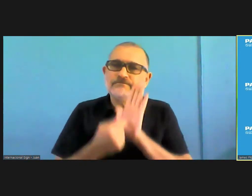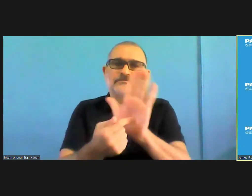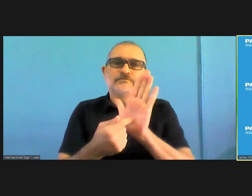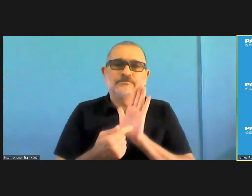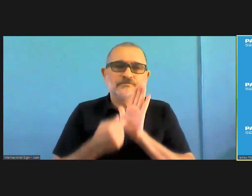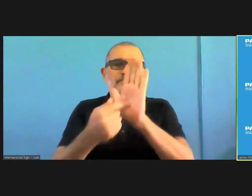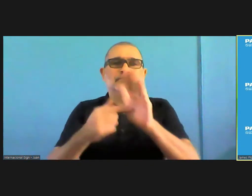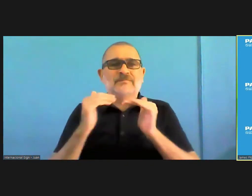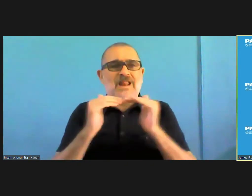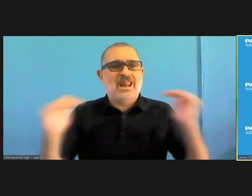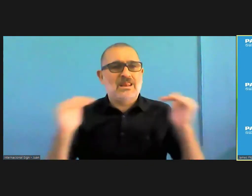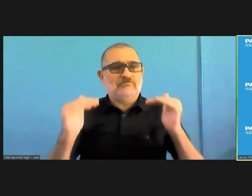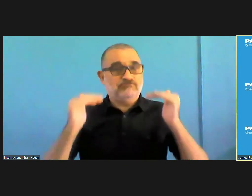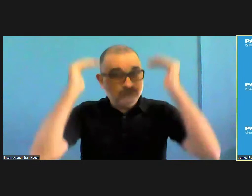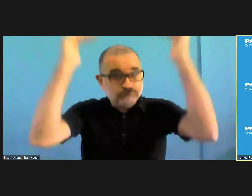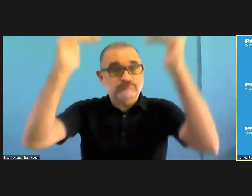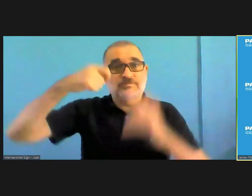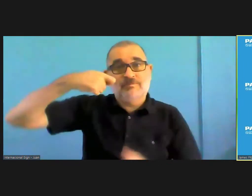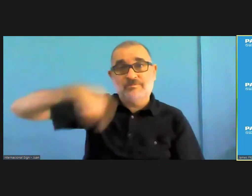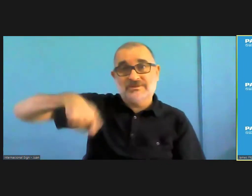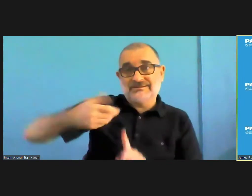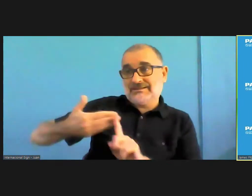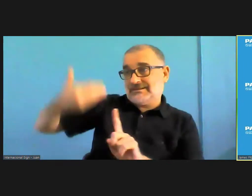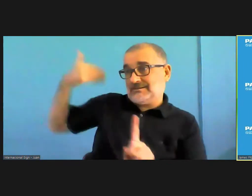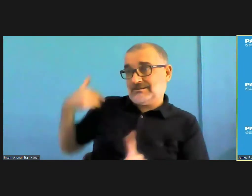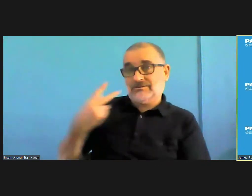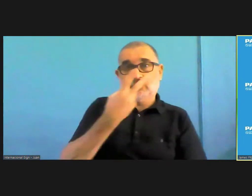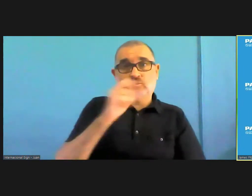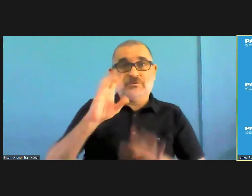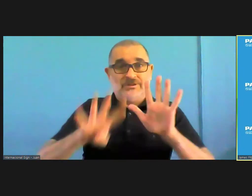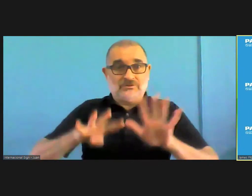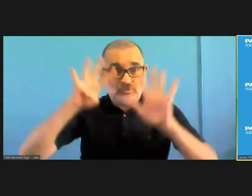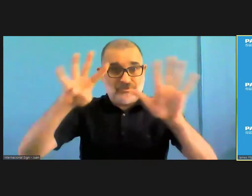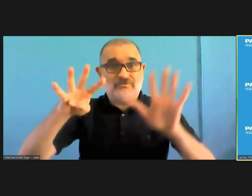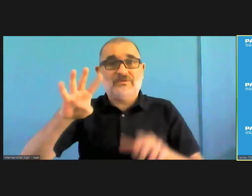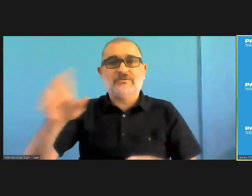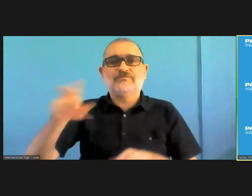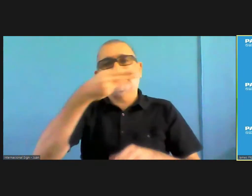April 2019 around the compact for primary health care.